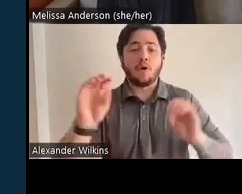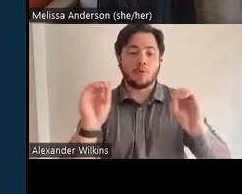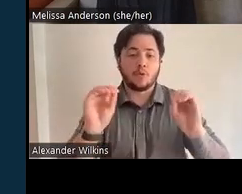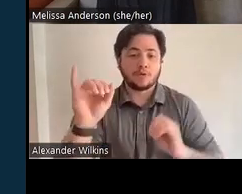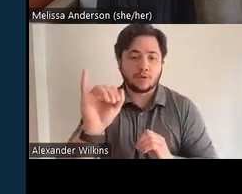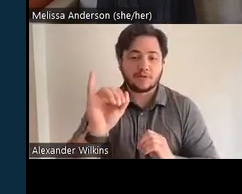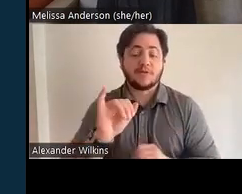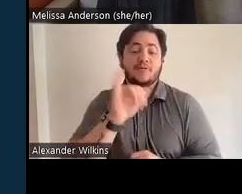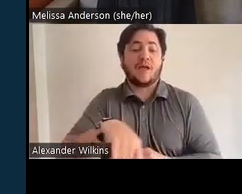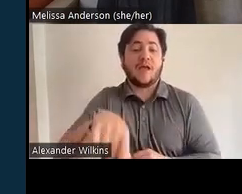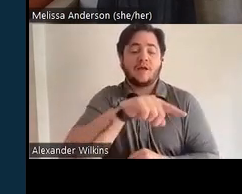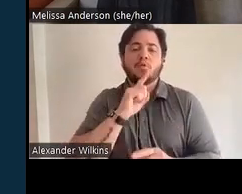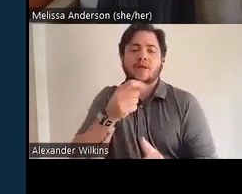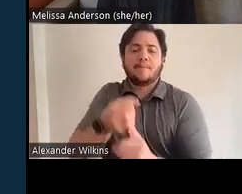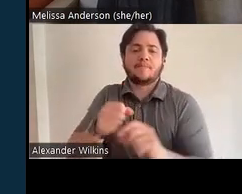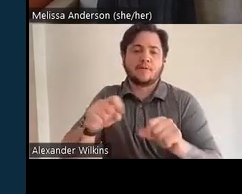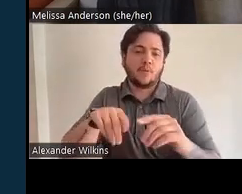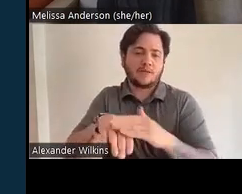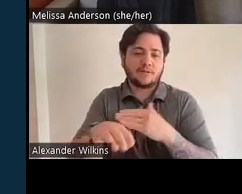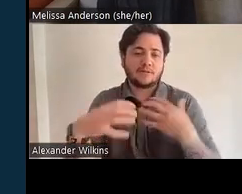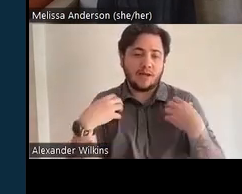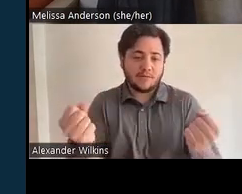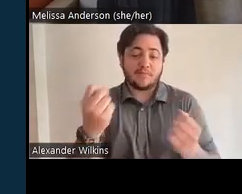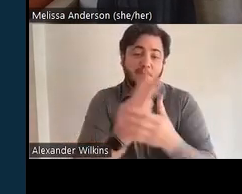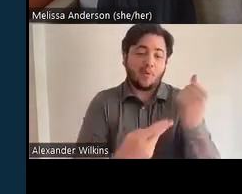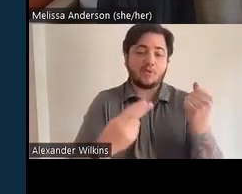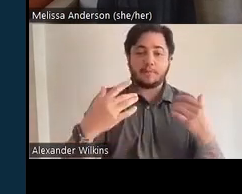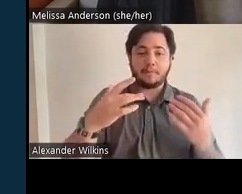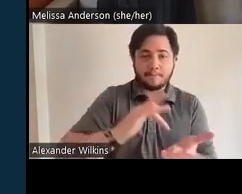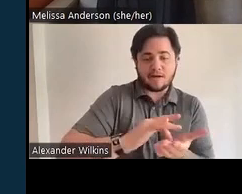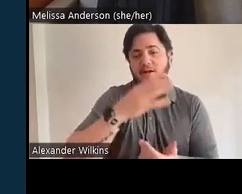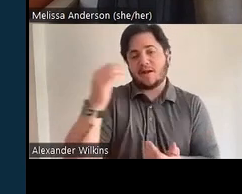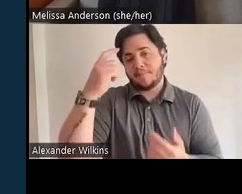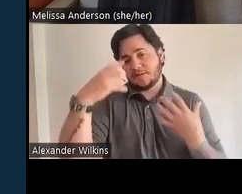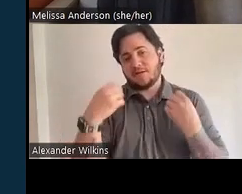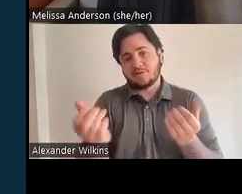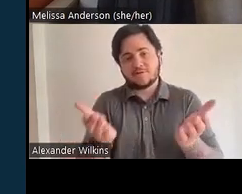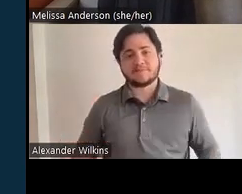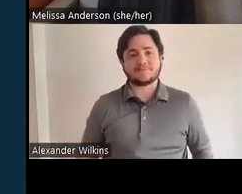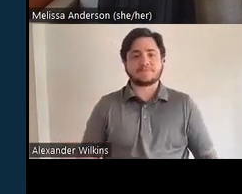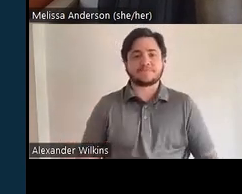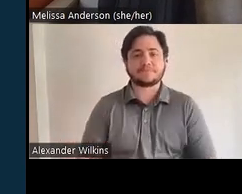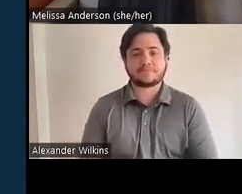going back to that, is very different state by state. It might be okay in some states